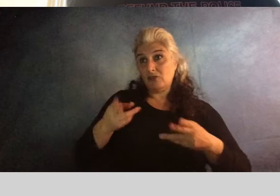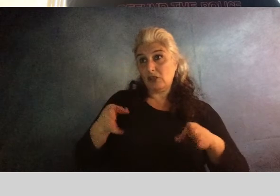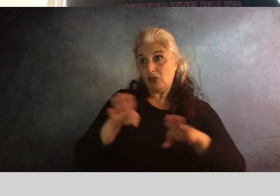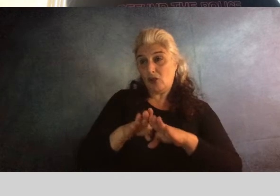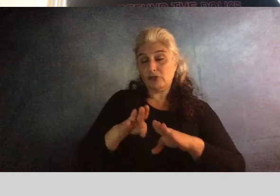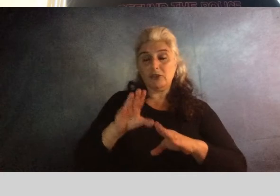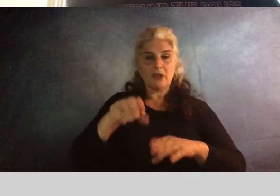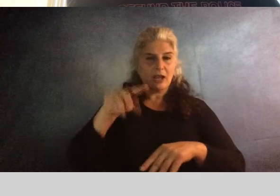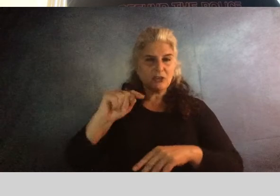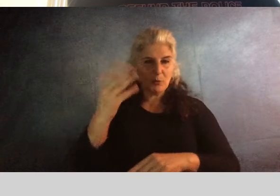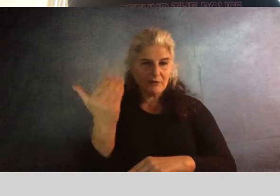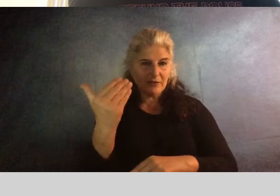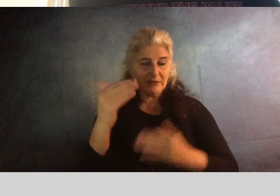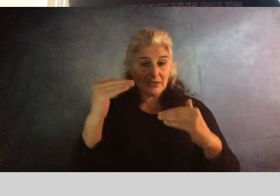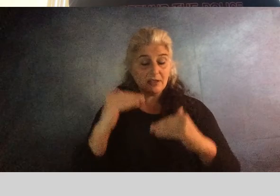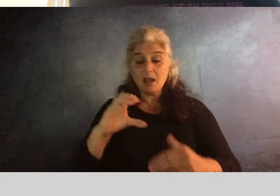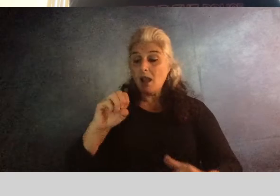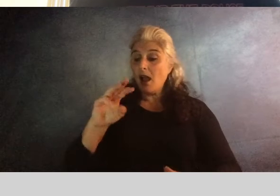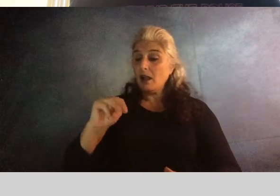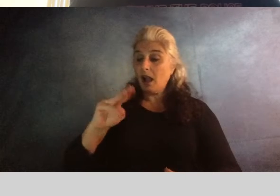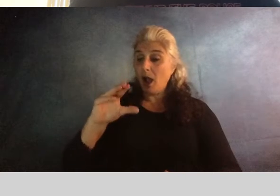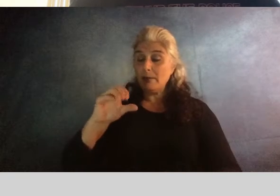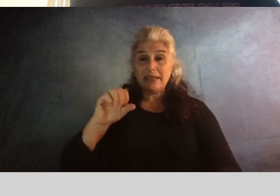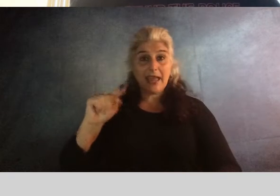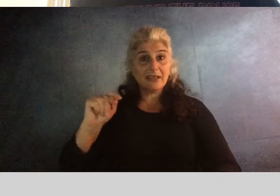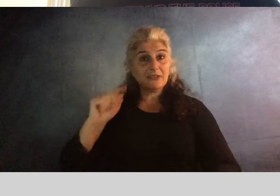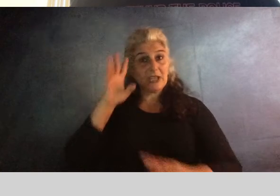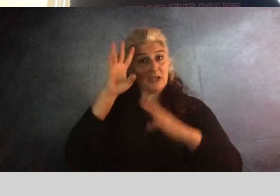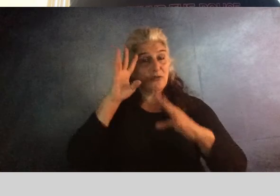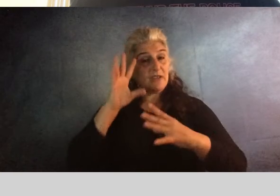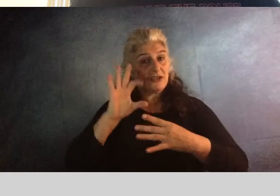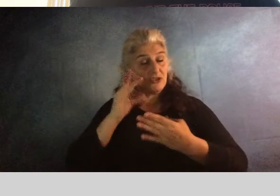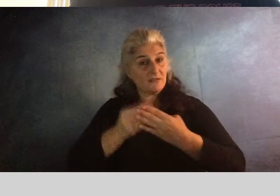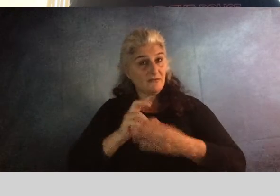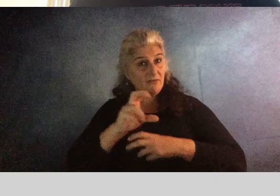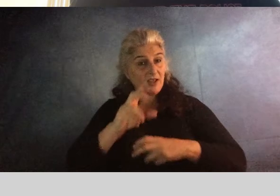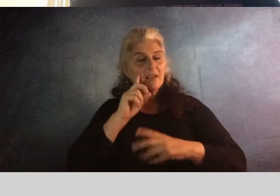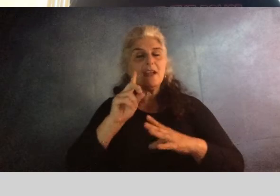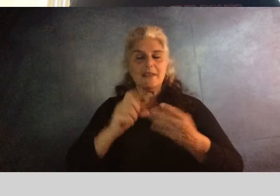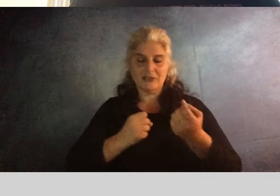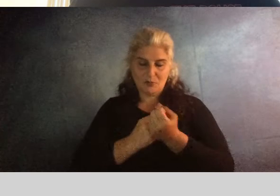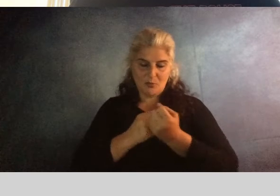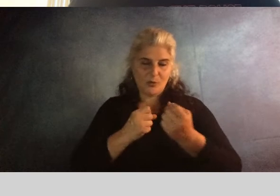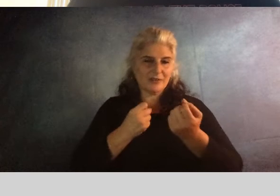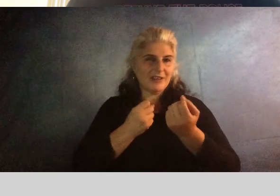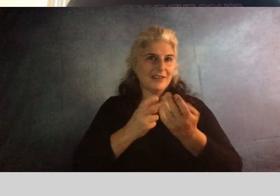The Comcast Innovation Fund also provides funding to support open source software development.